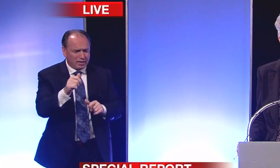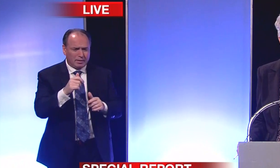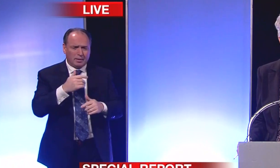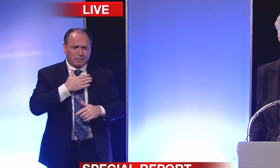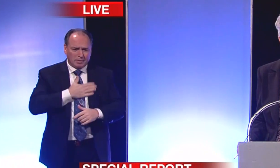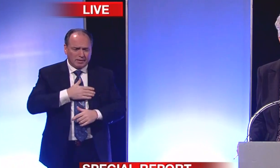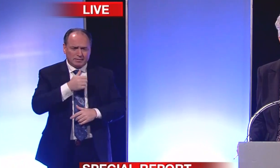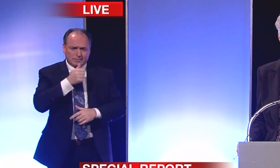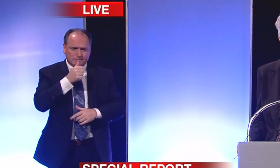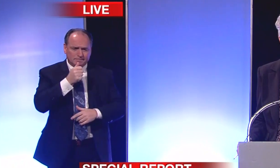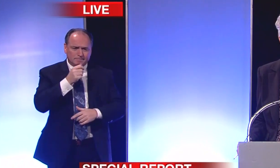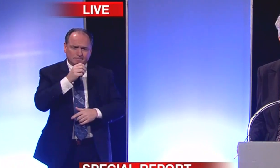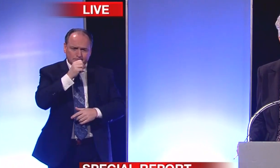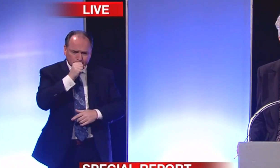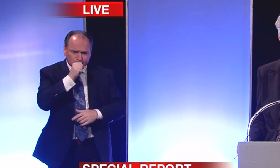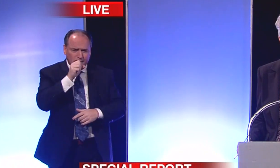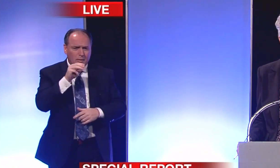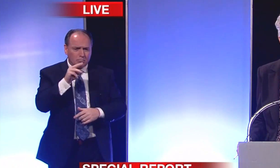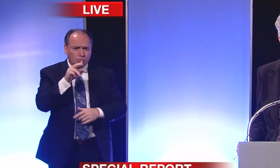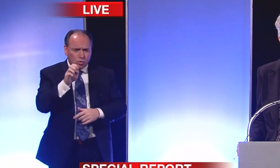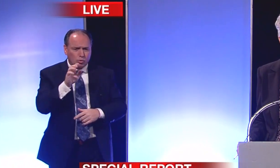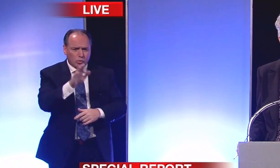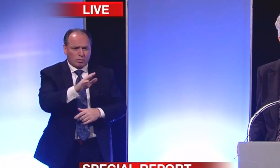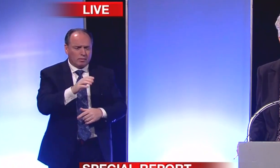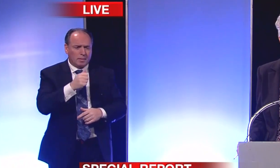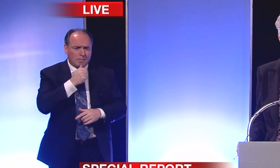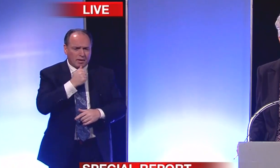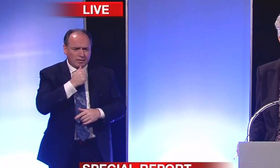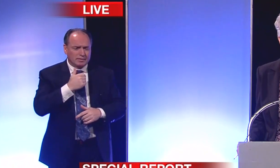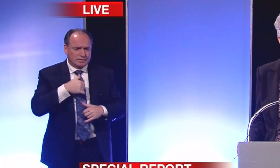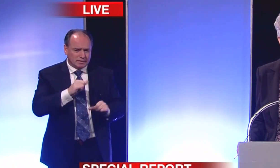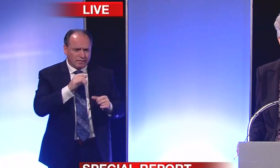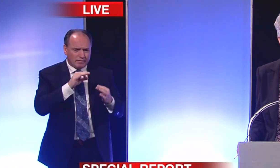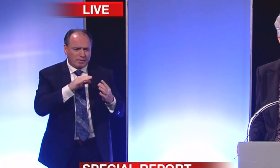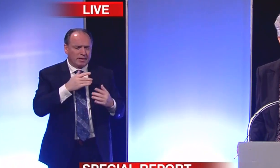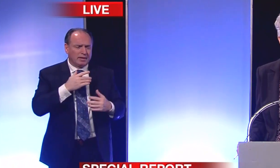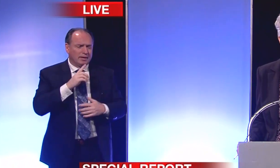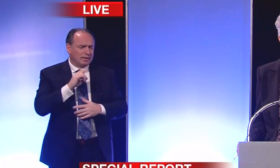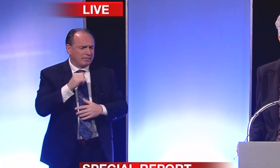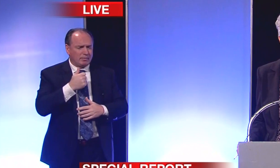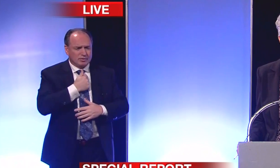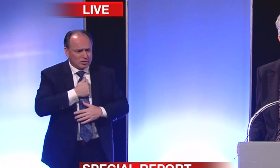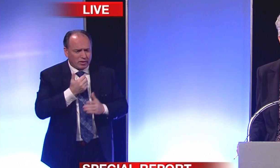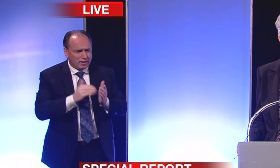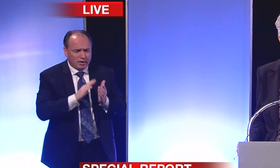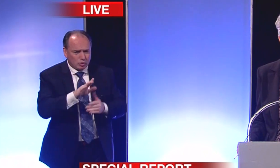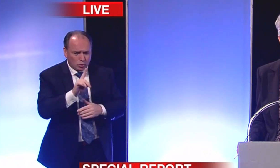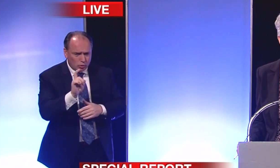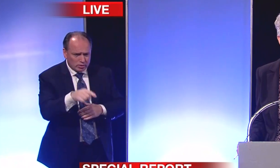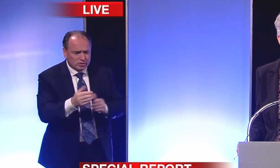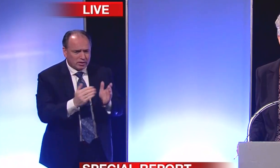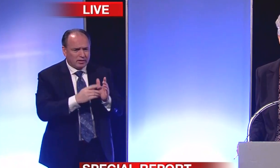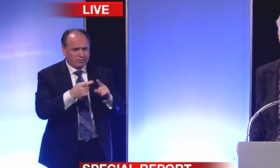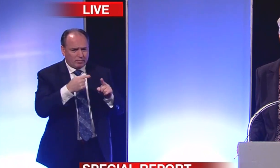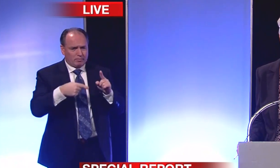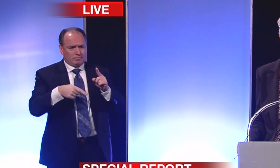THE FEEDBACK. WE ARE STILL GETTING FEEDBACK FROM THE MEDIA.